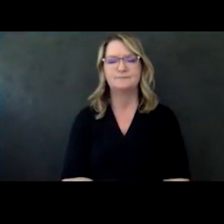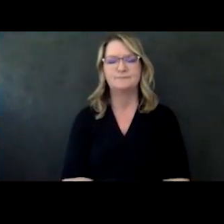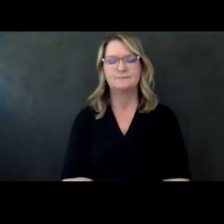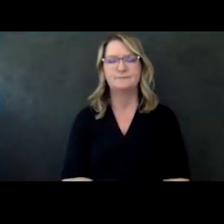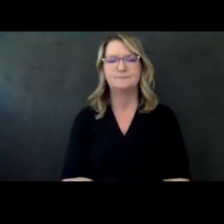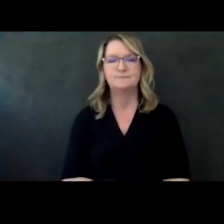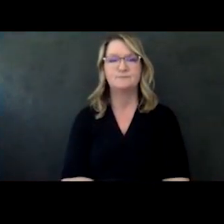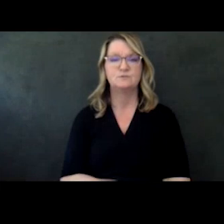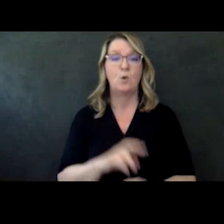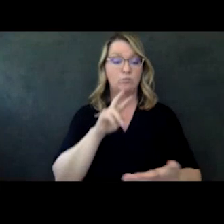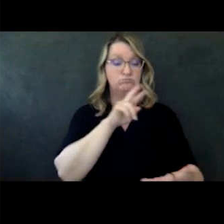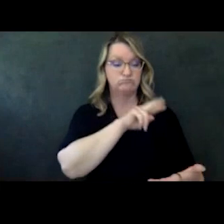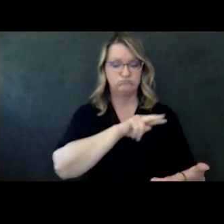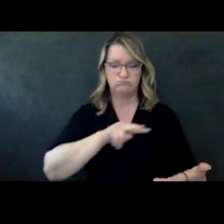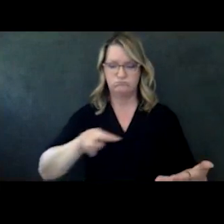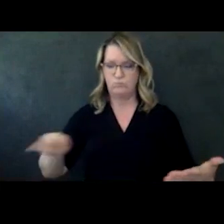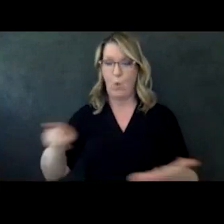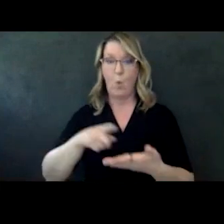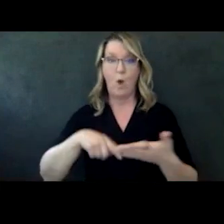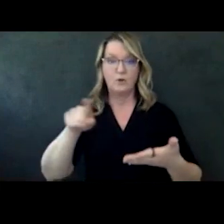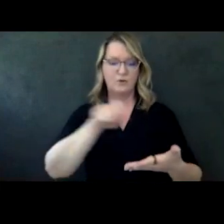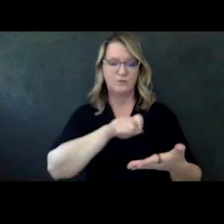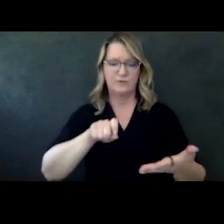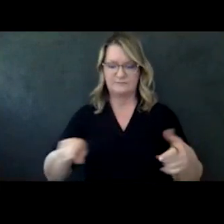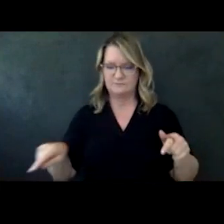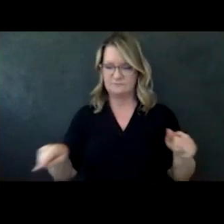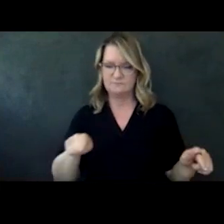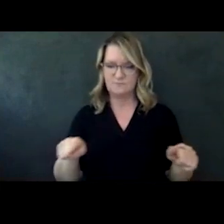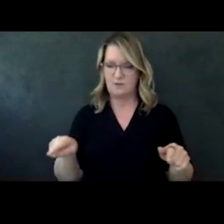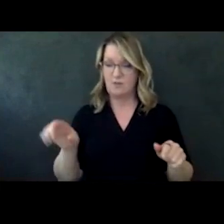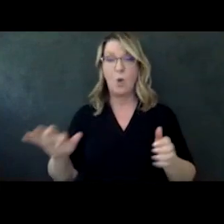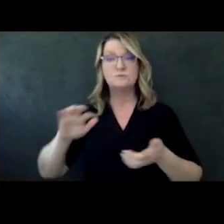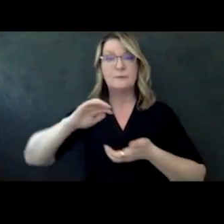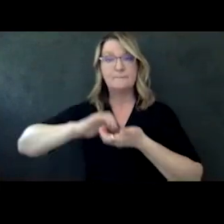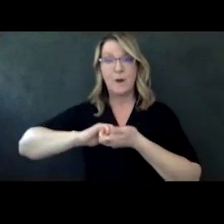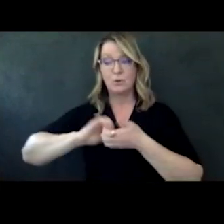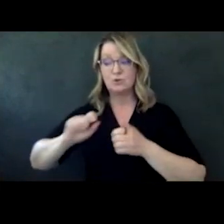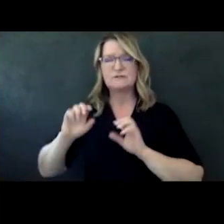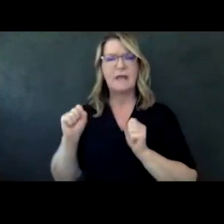do you see any way you could categorize those partners? Small versus large employers,